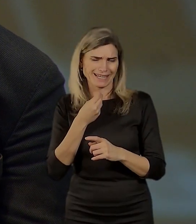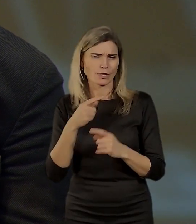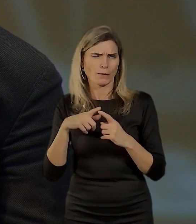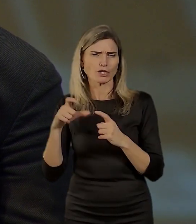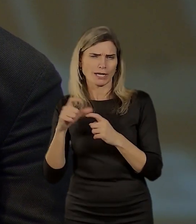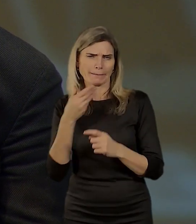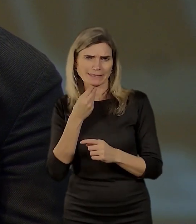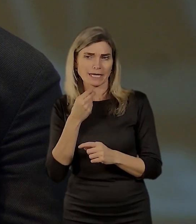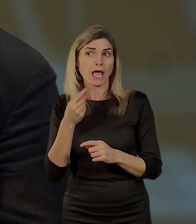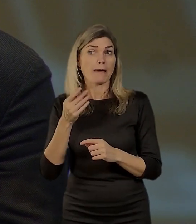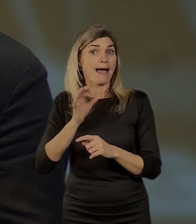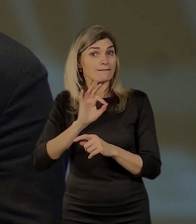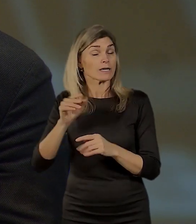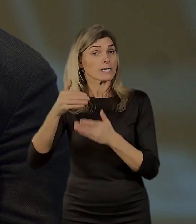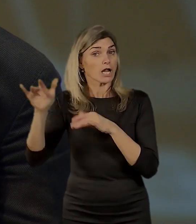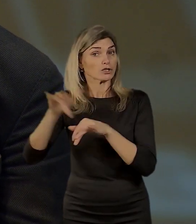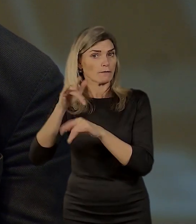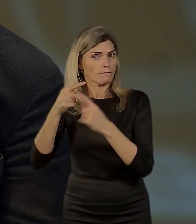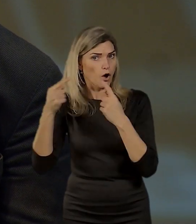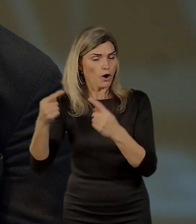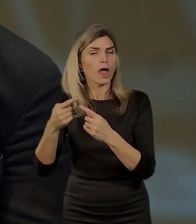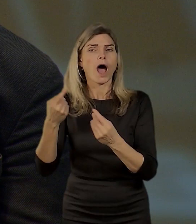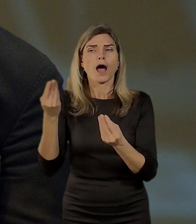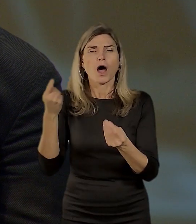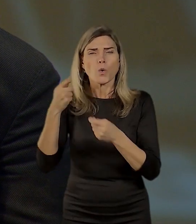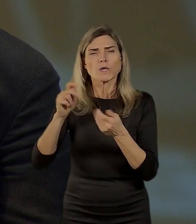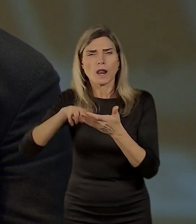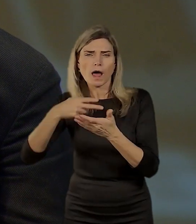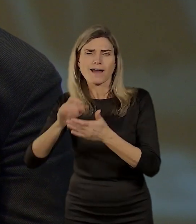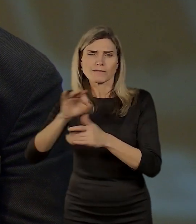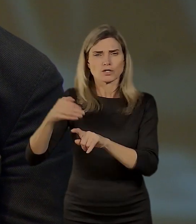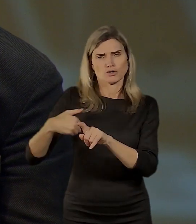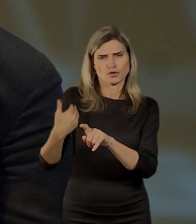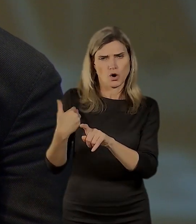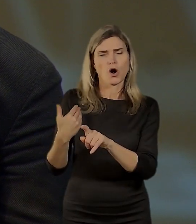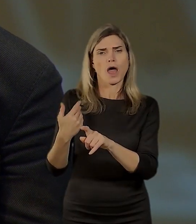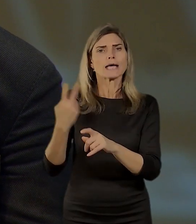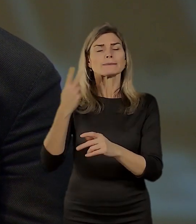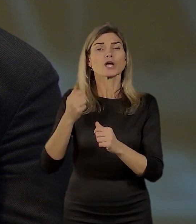within Komořany and other locations. The schools are a big priority for us,